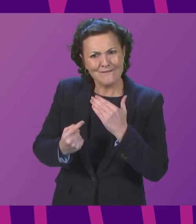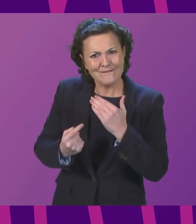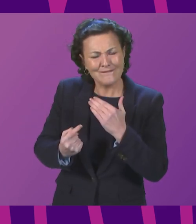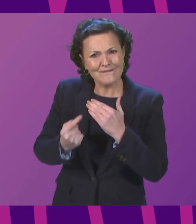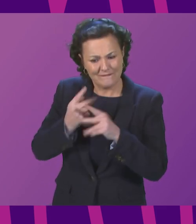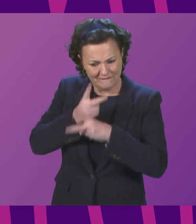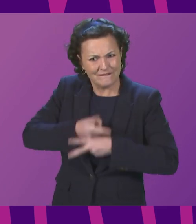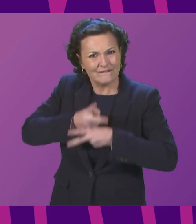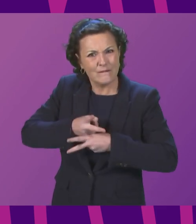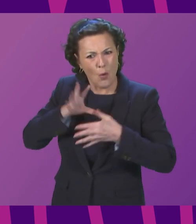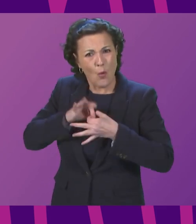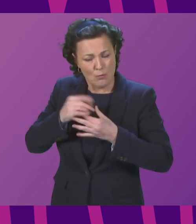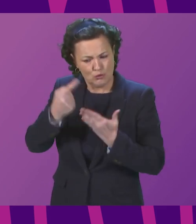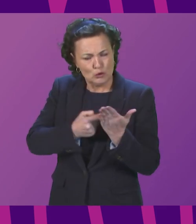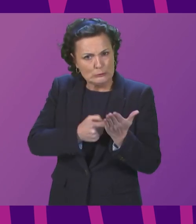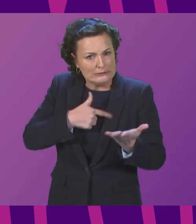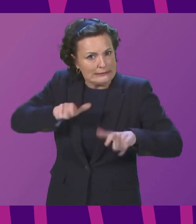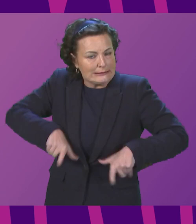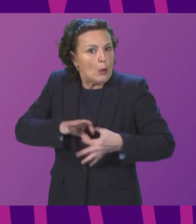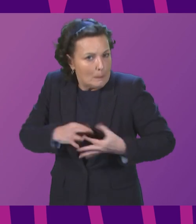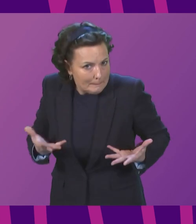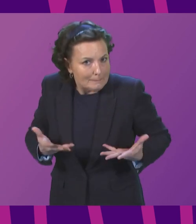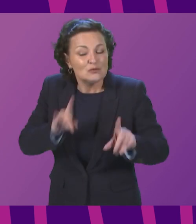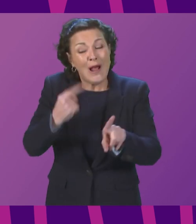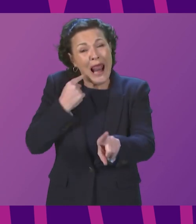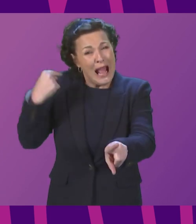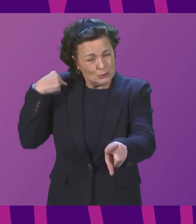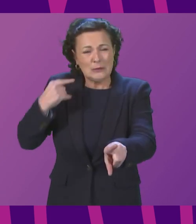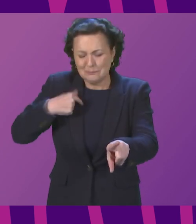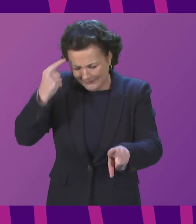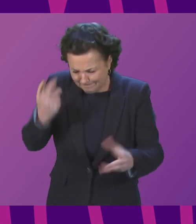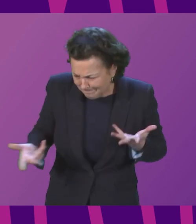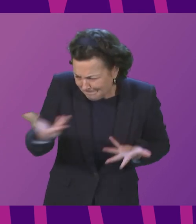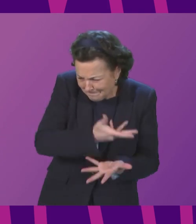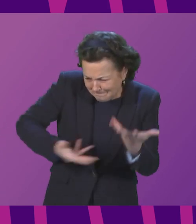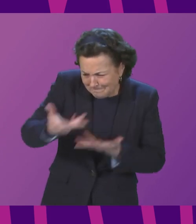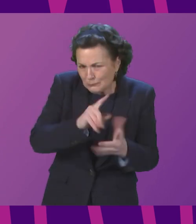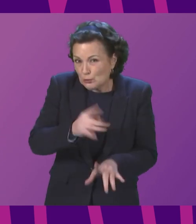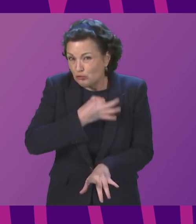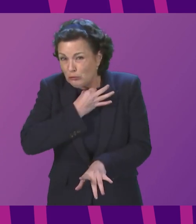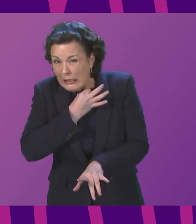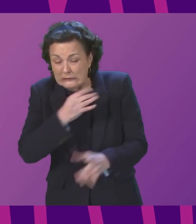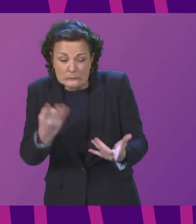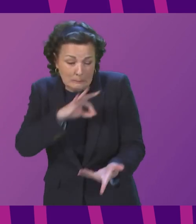last week, we have been considering very carefully the risks and benefits of changes to self-isolation